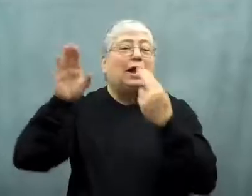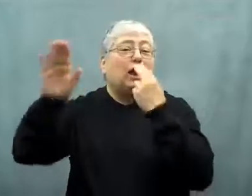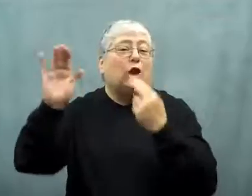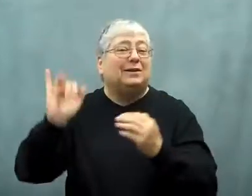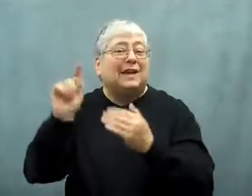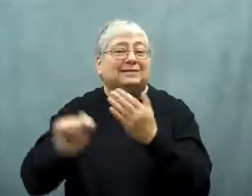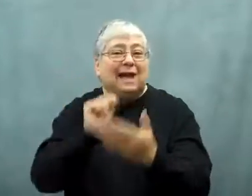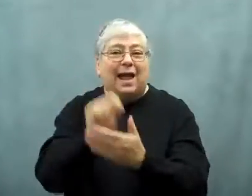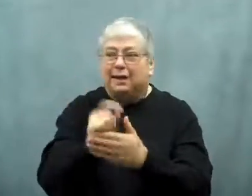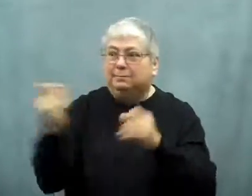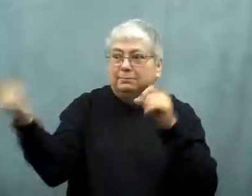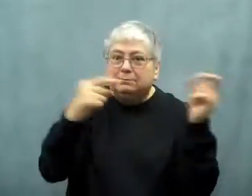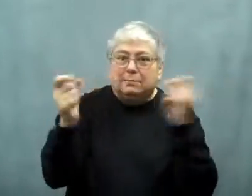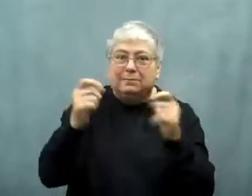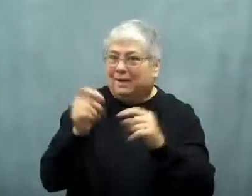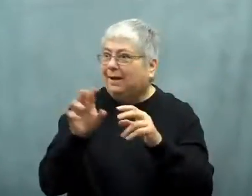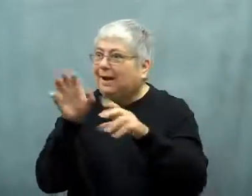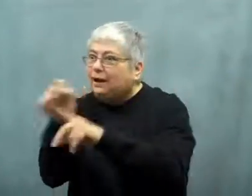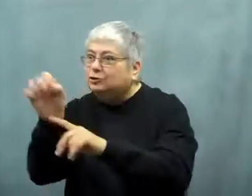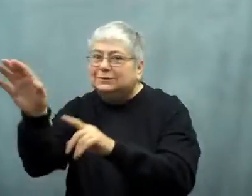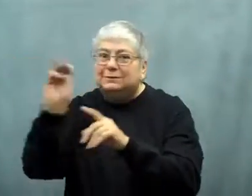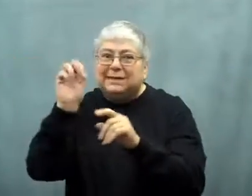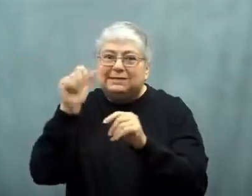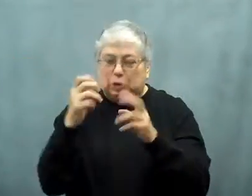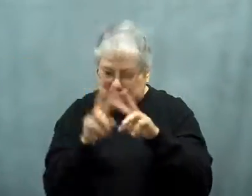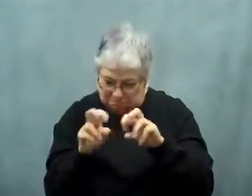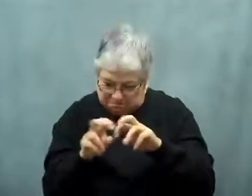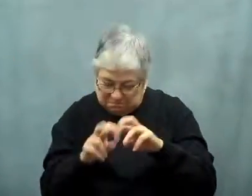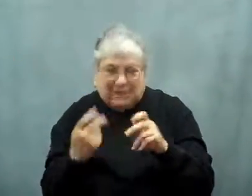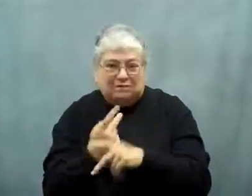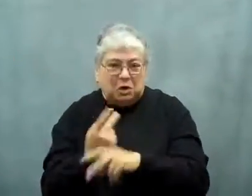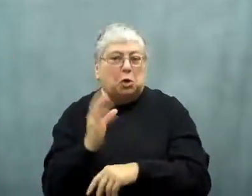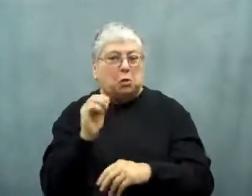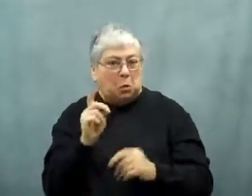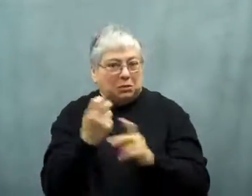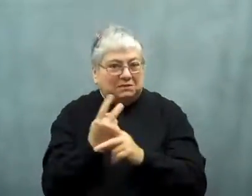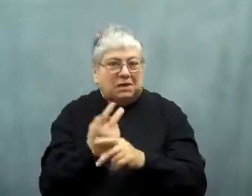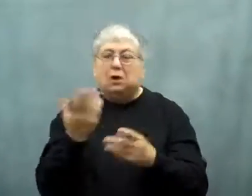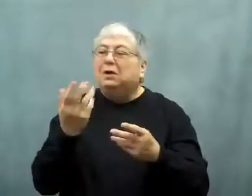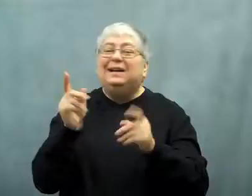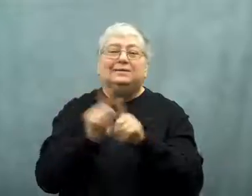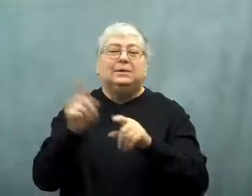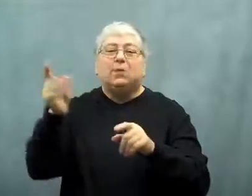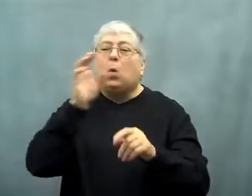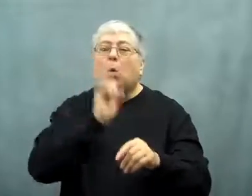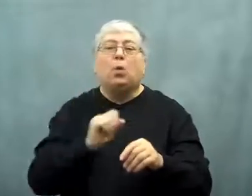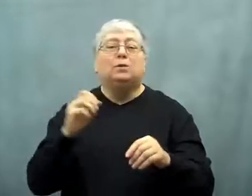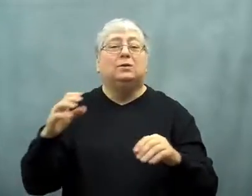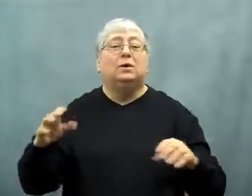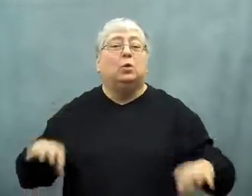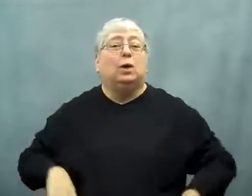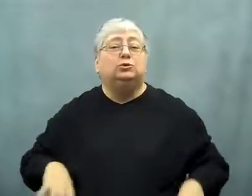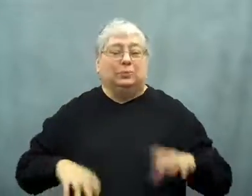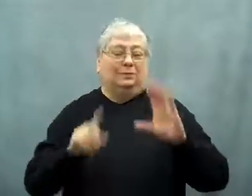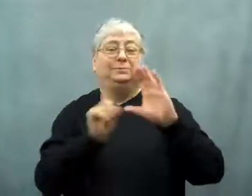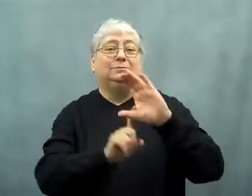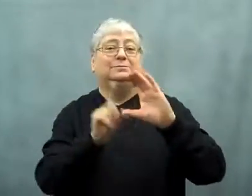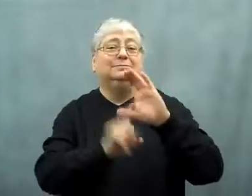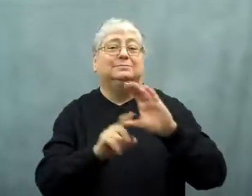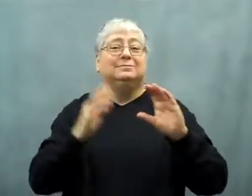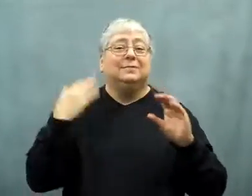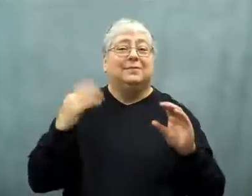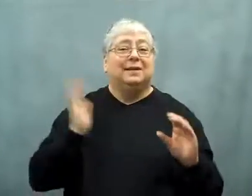during Hitler's time, they'd intercepted and decoded secret messages.